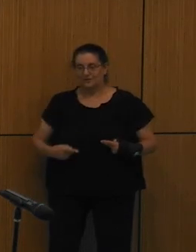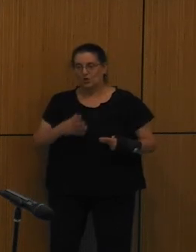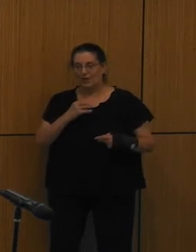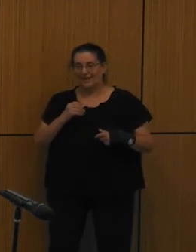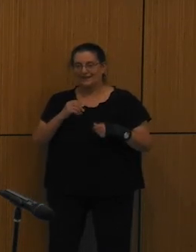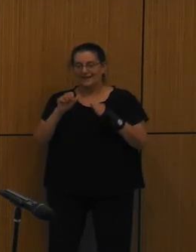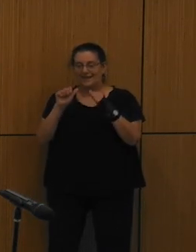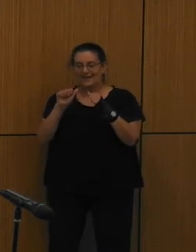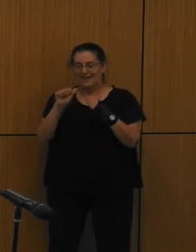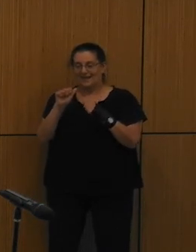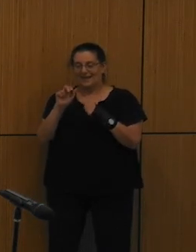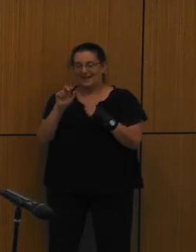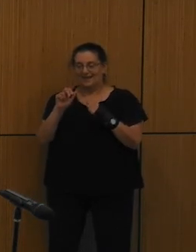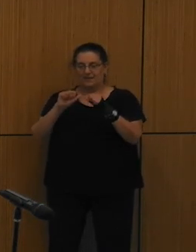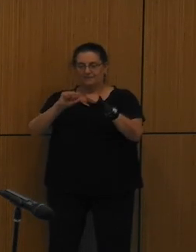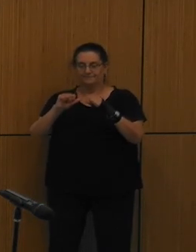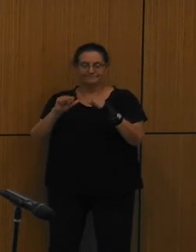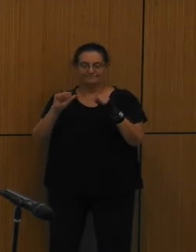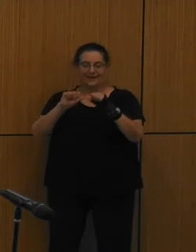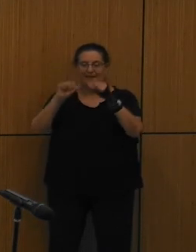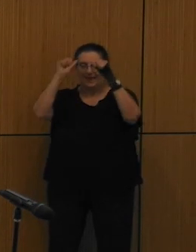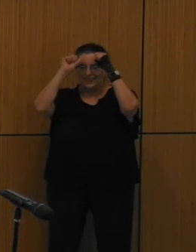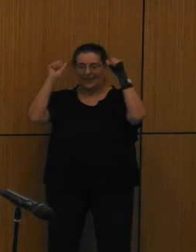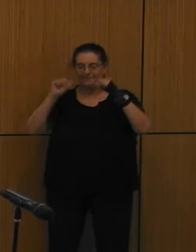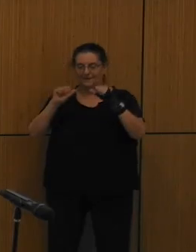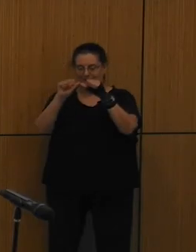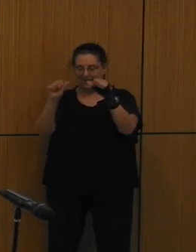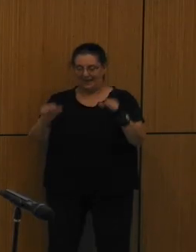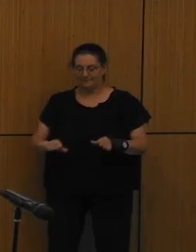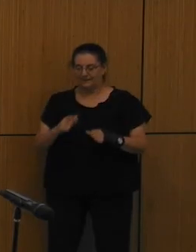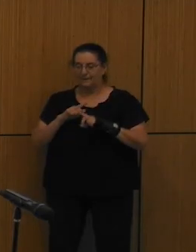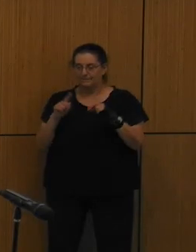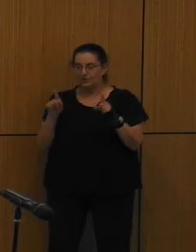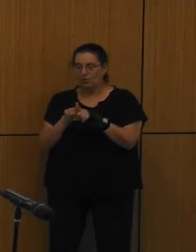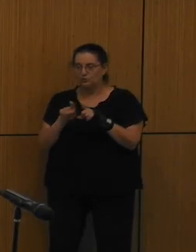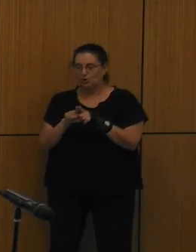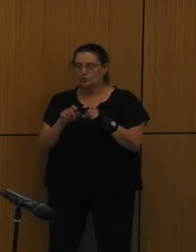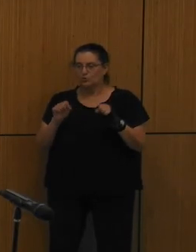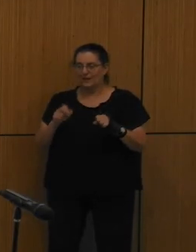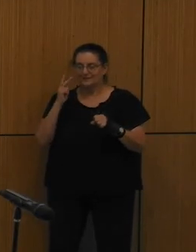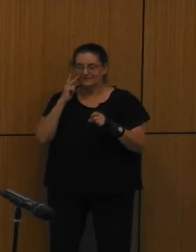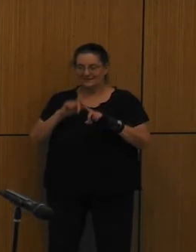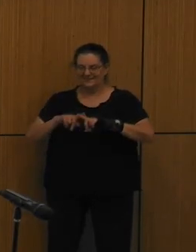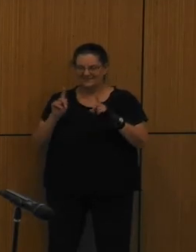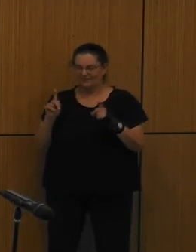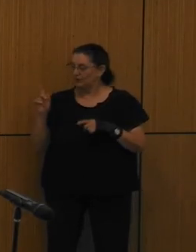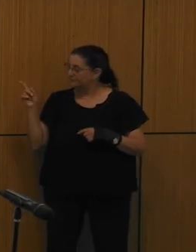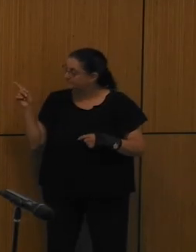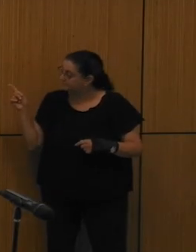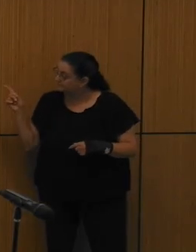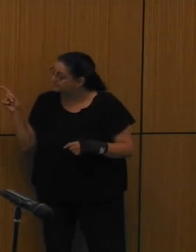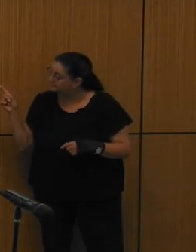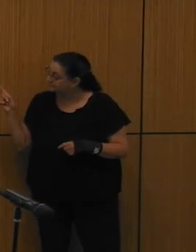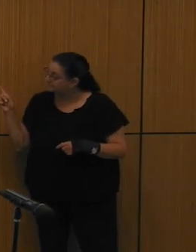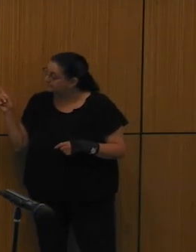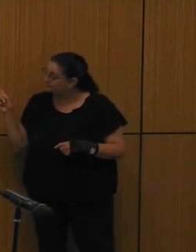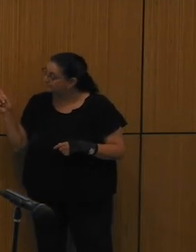This is, a series of images from an MRI tech. His name is Andy Ellis, and he has this fantastic blog, and he got a little bit of, fame